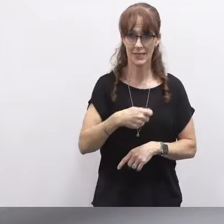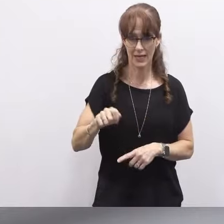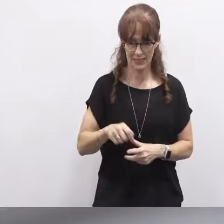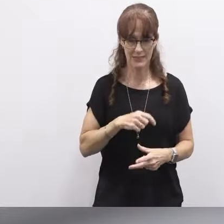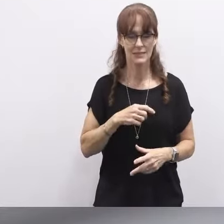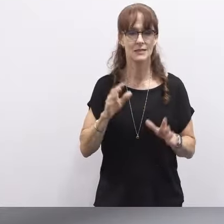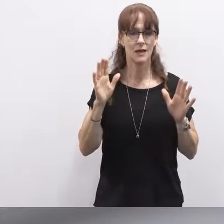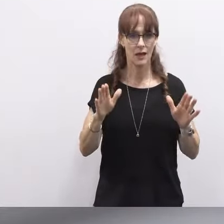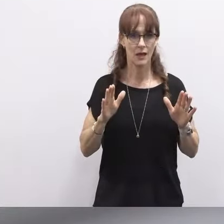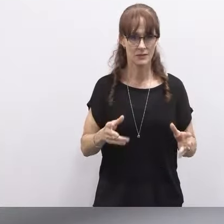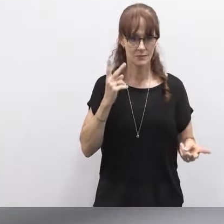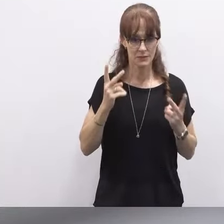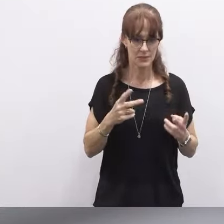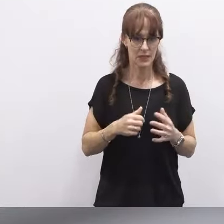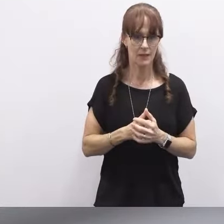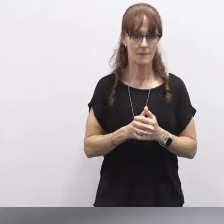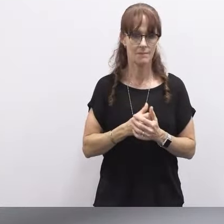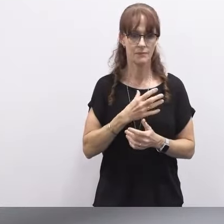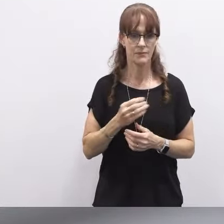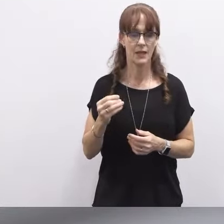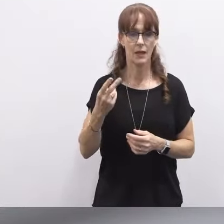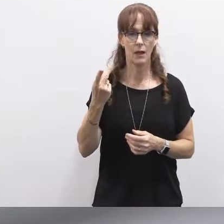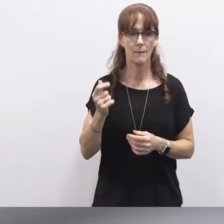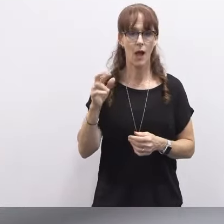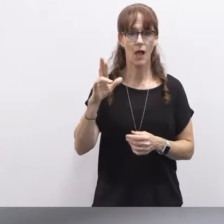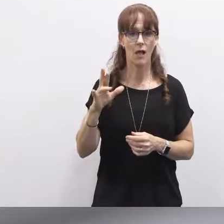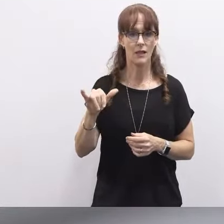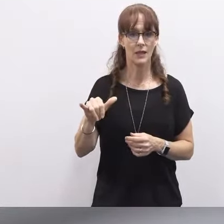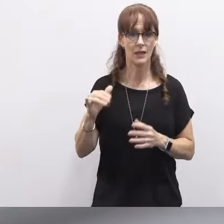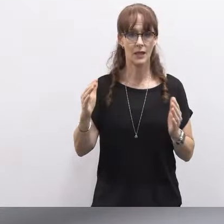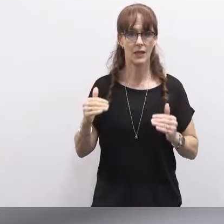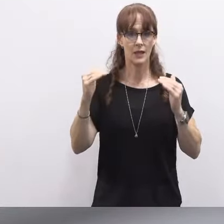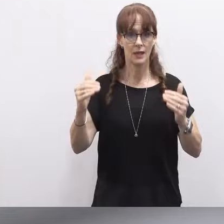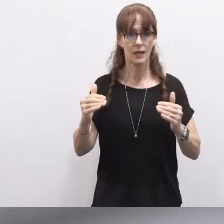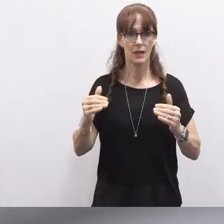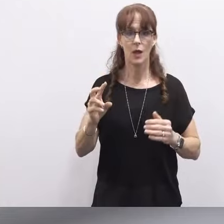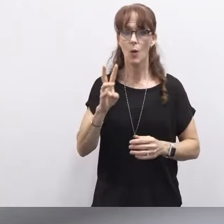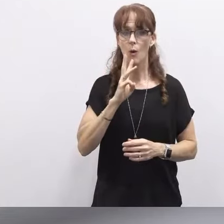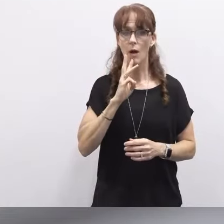That was awesome to see. And Poly also advancing to the semi-finals and water polo.